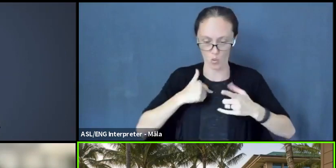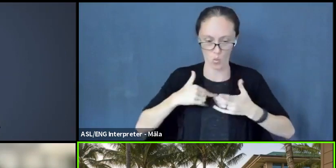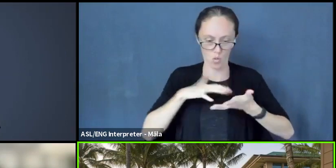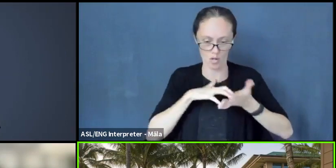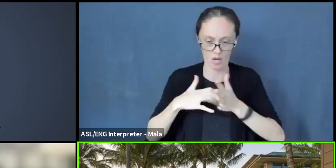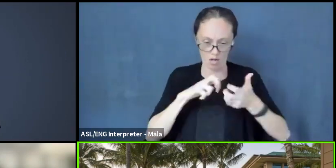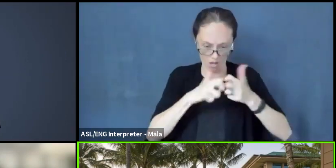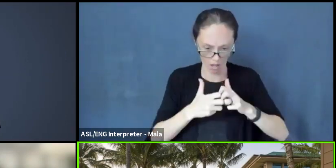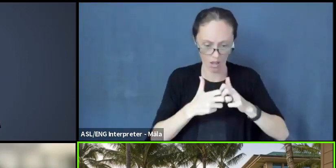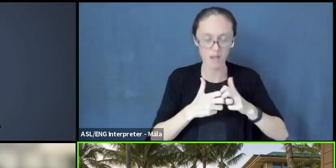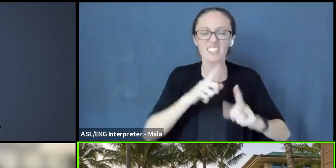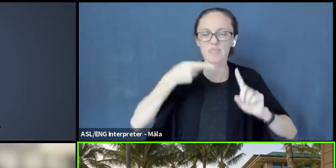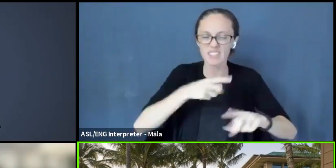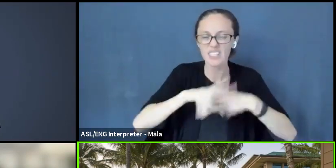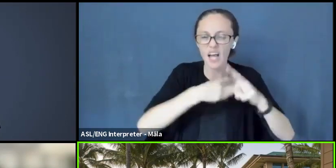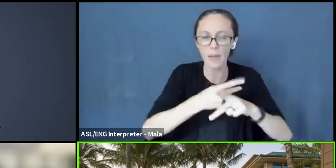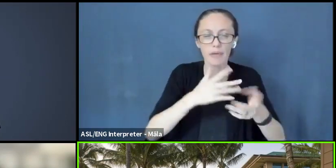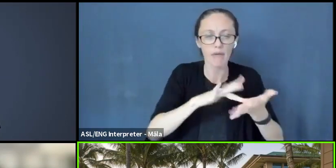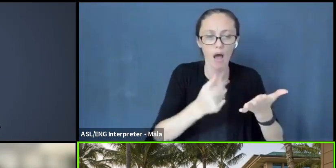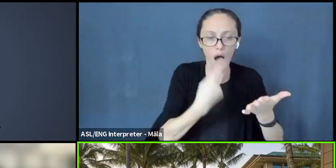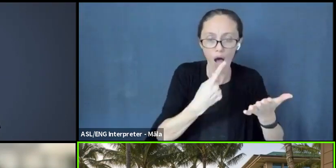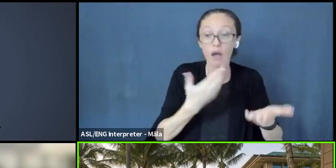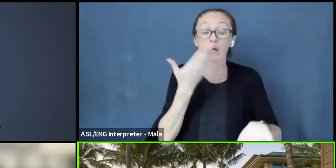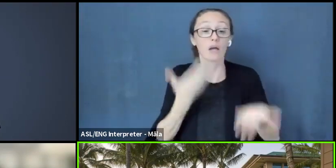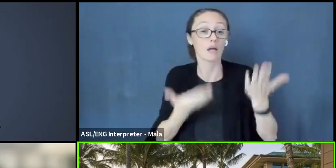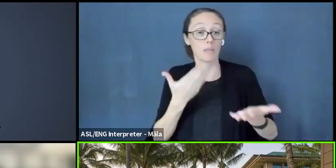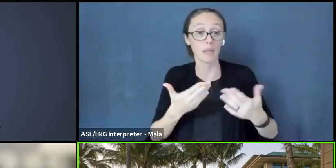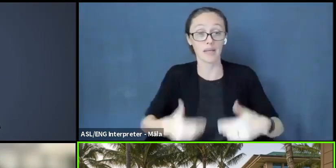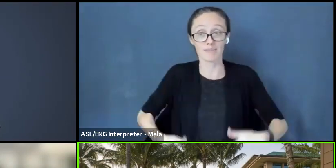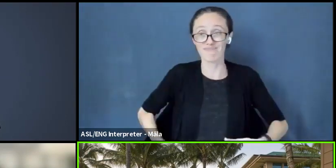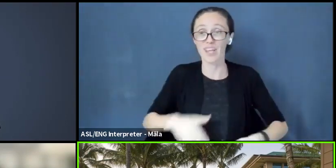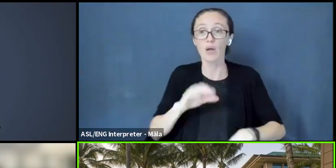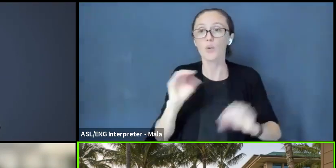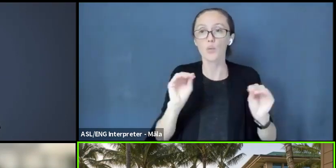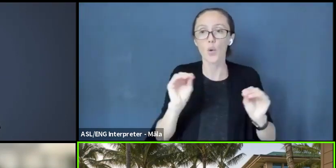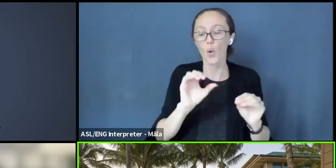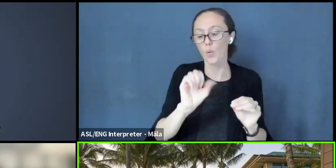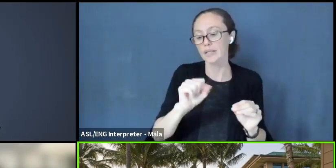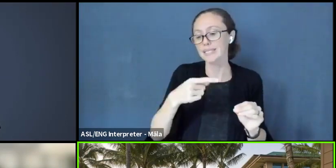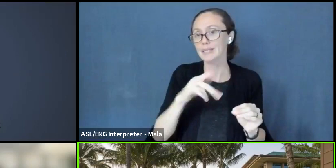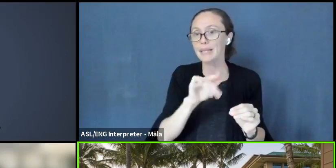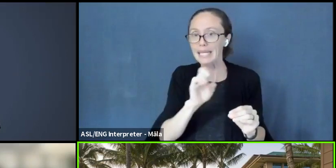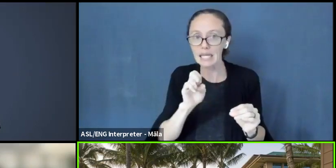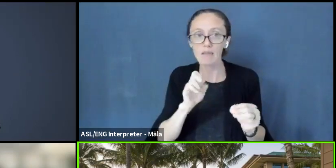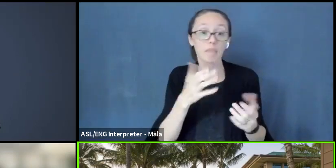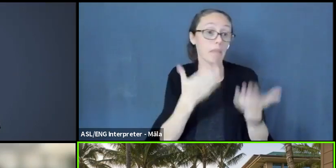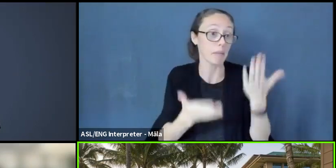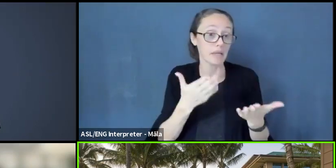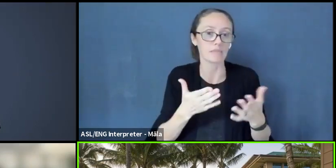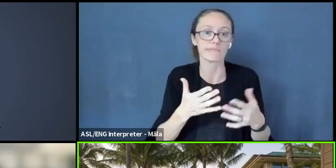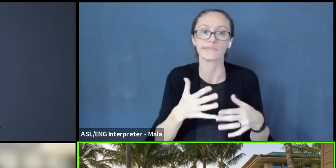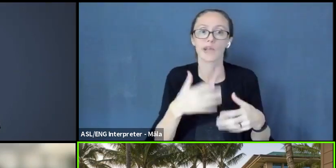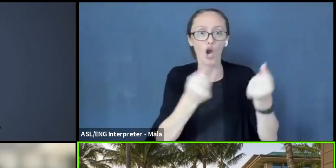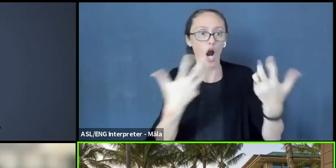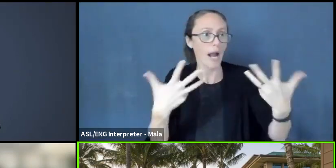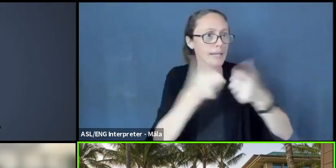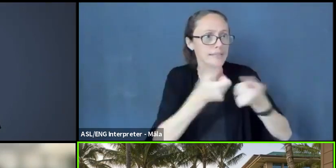People who don't have spleens, either maybe weren't born with one or lost it. You know, that car accident. When they were younger.